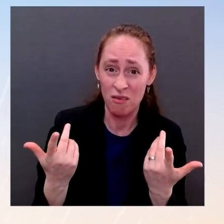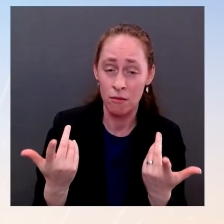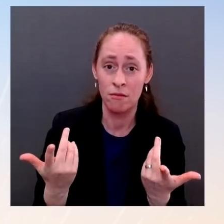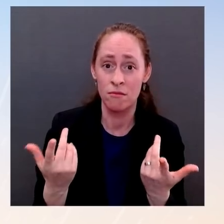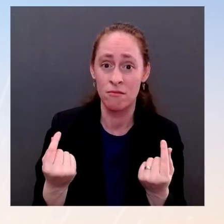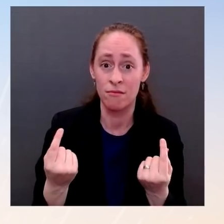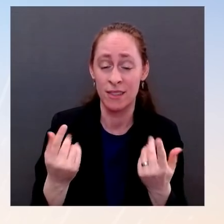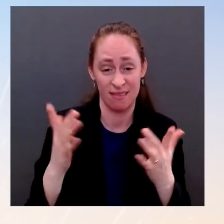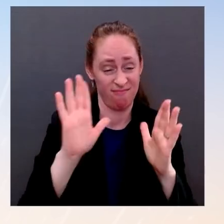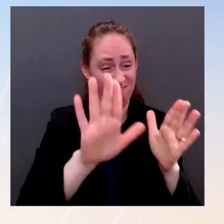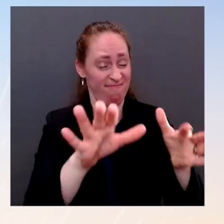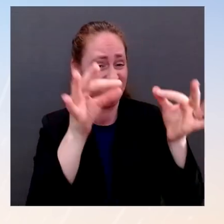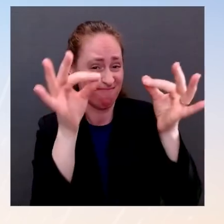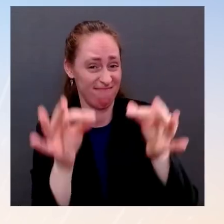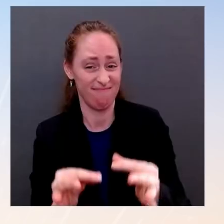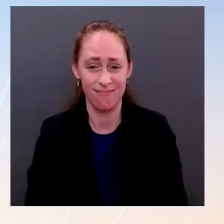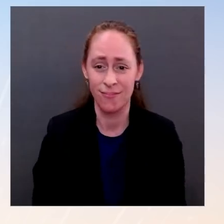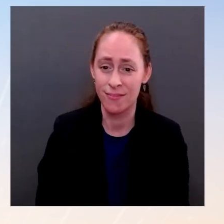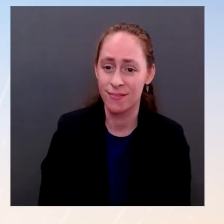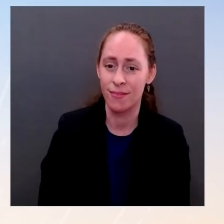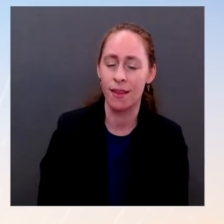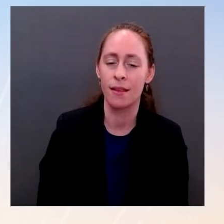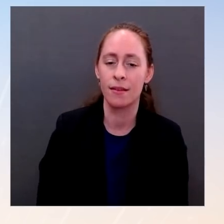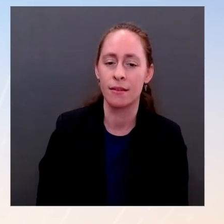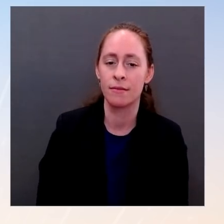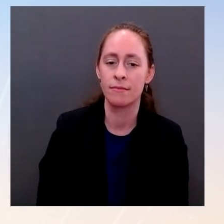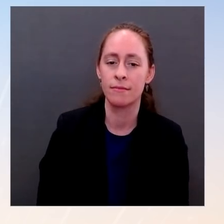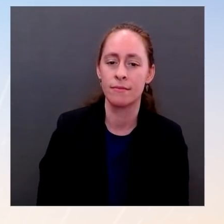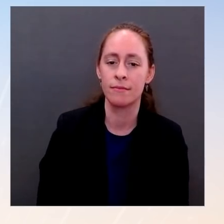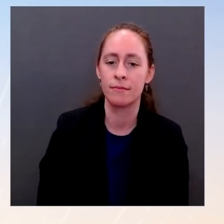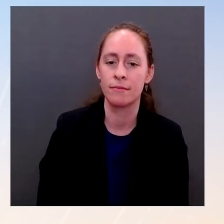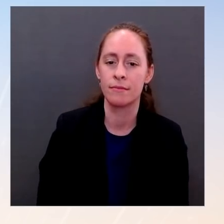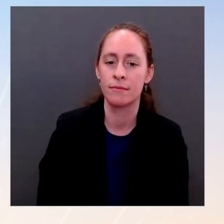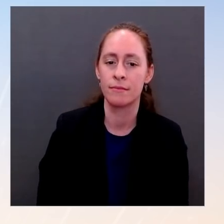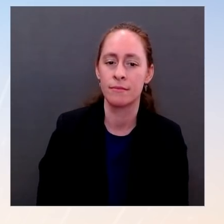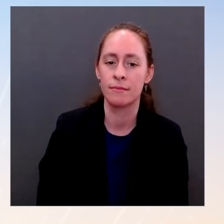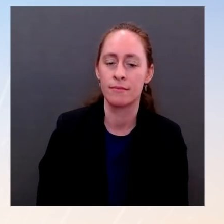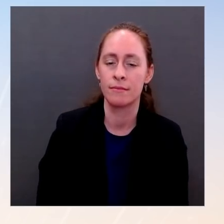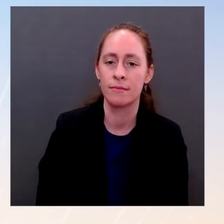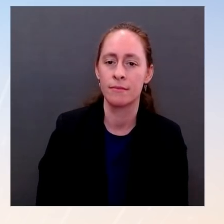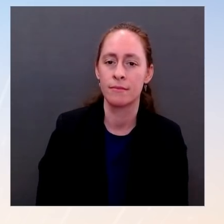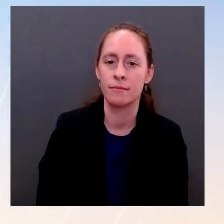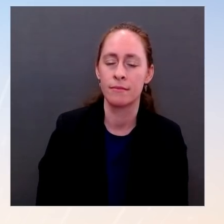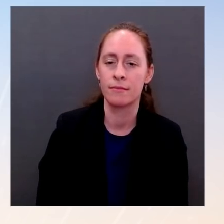I think the call is going on right now. What -- what -- is he going to talk about sanctions? What are they going to talk about?